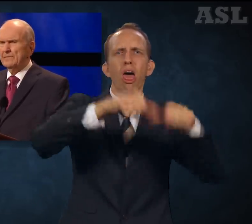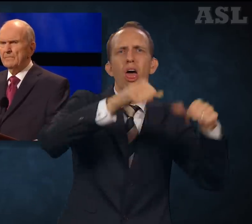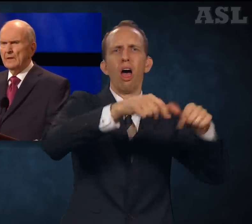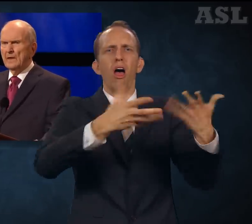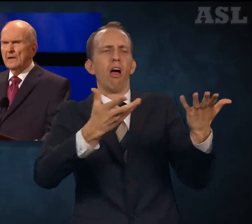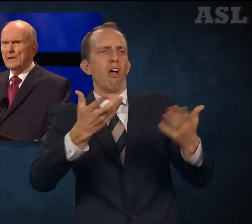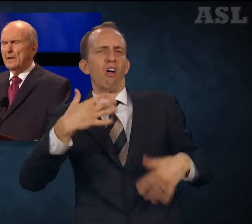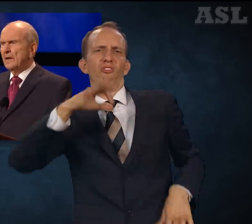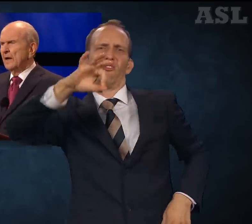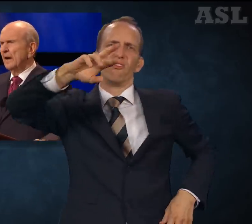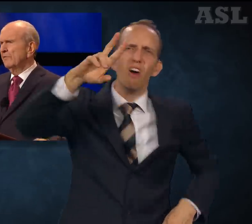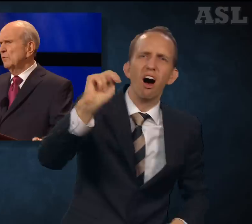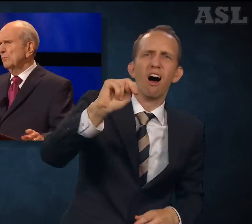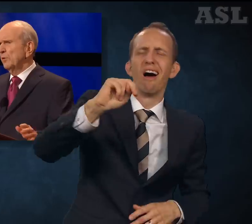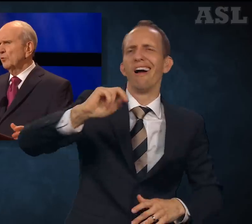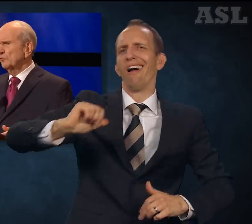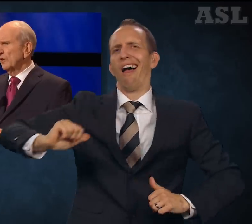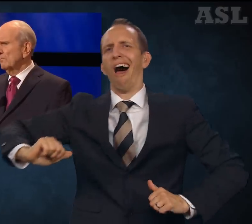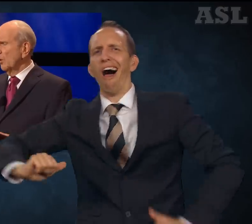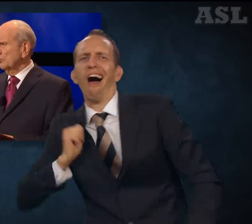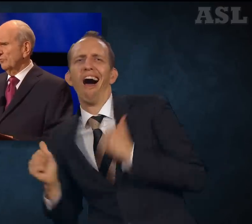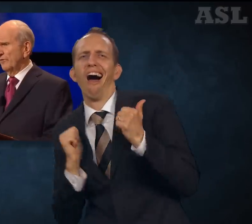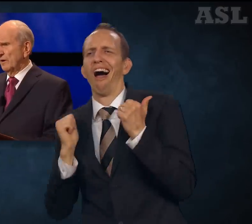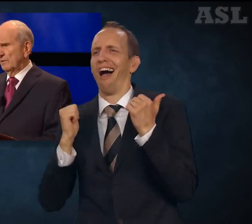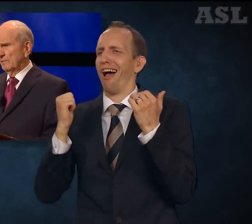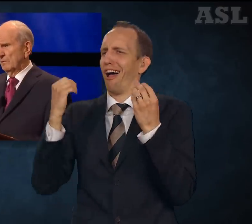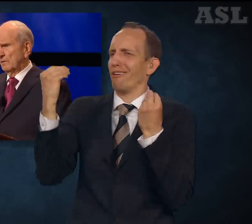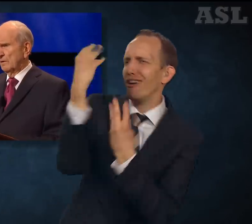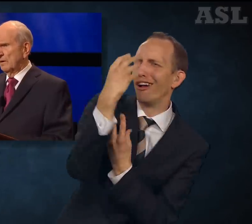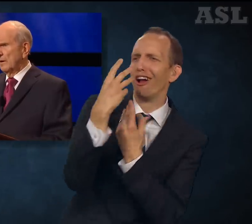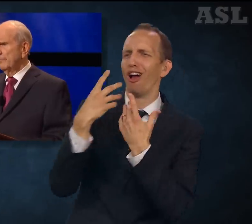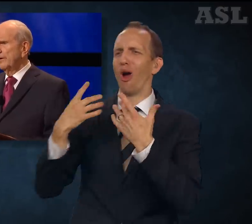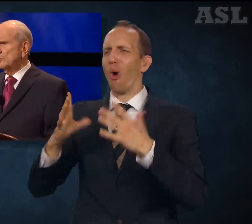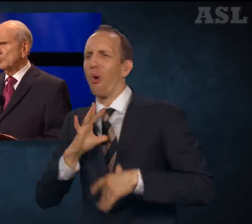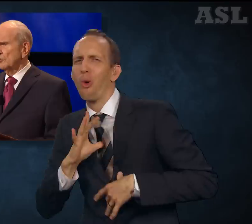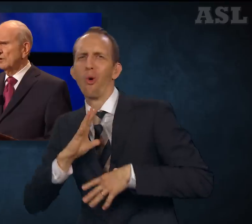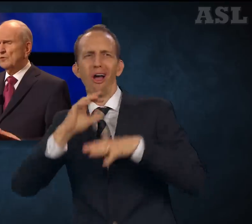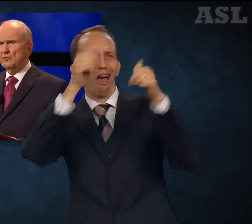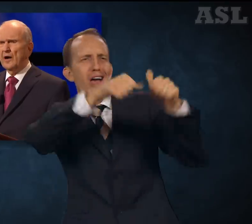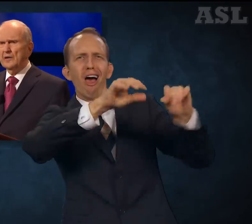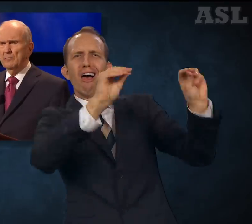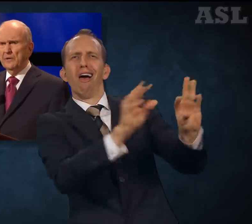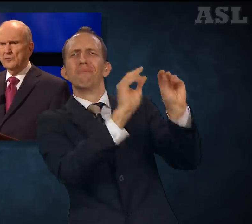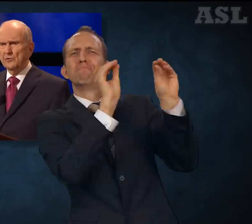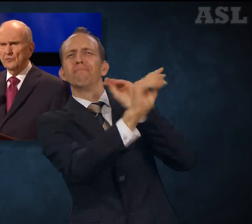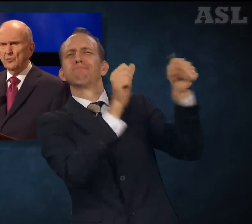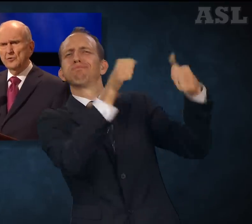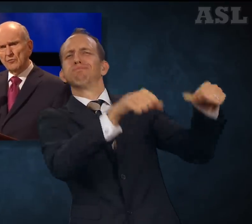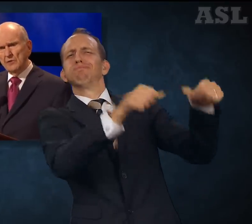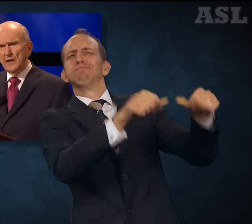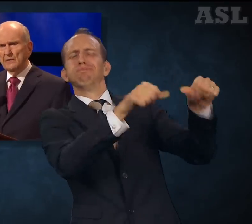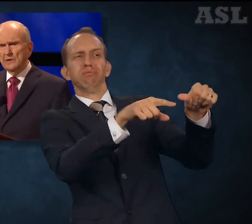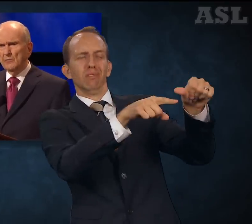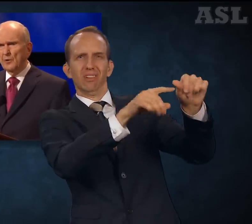FALSE REALITY.